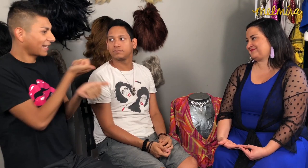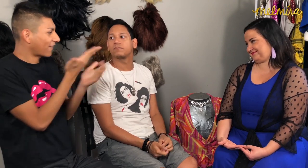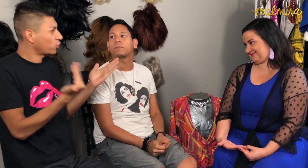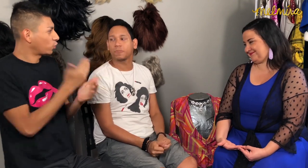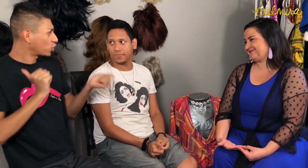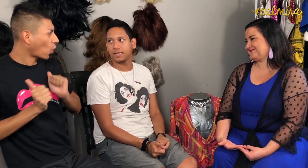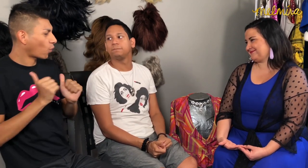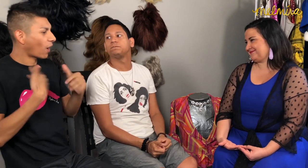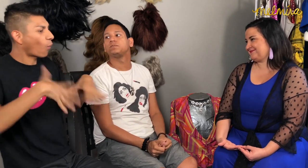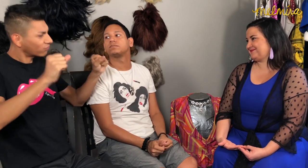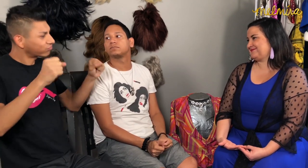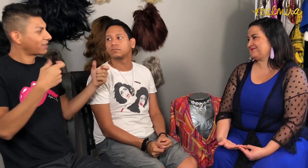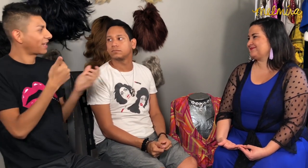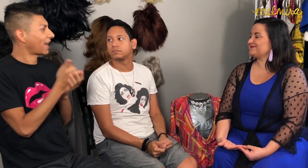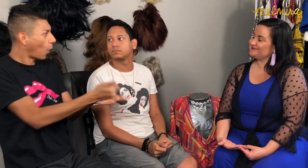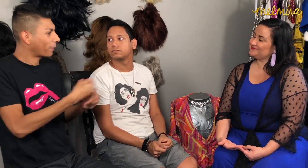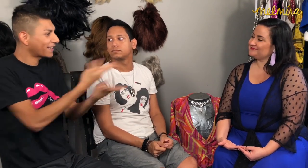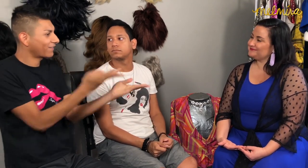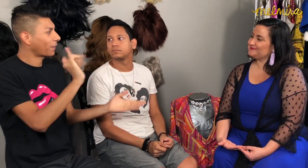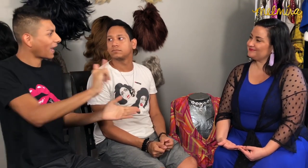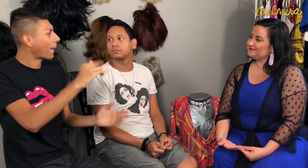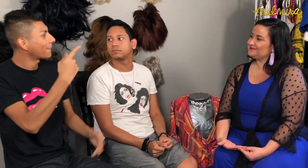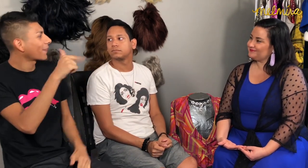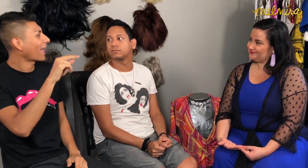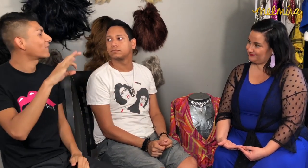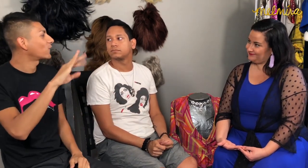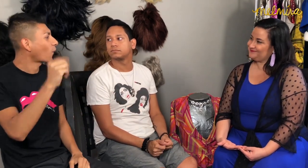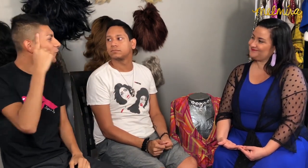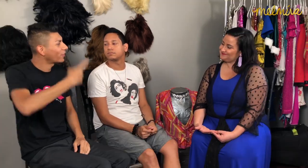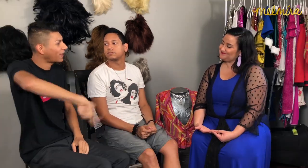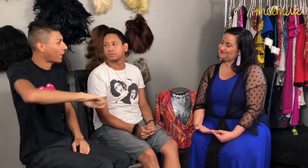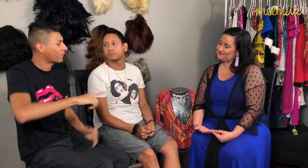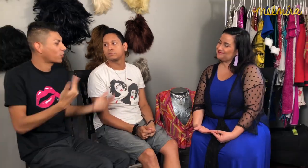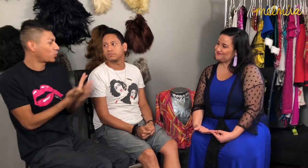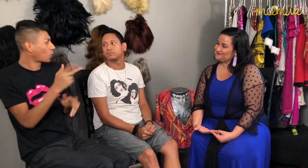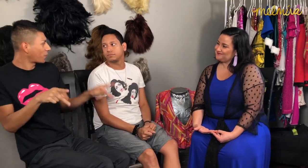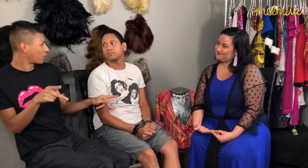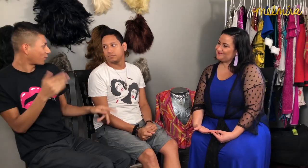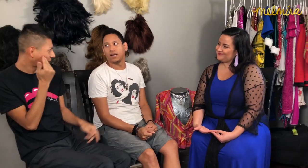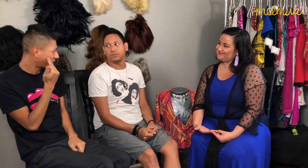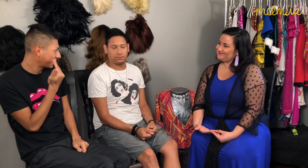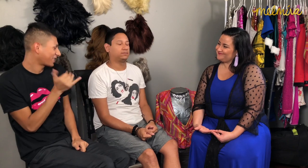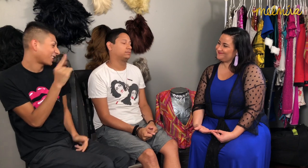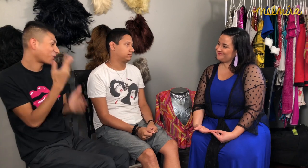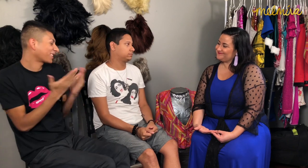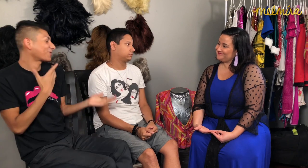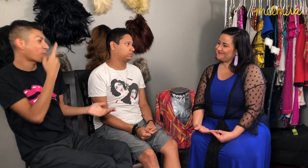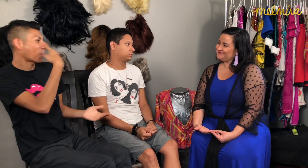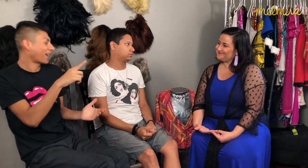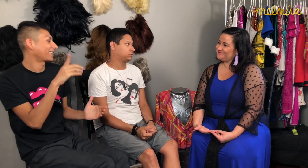have new people, new actors, everything, like a new show, and help create a new platform for them, the new people, you know?